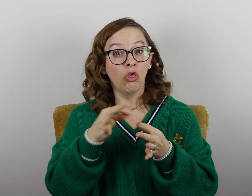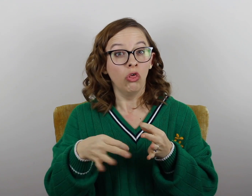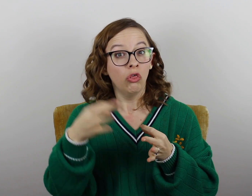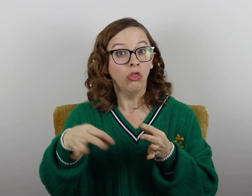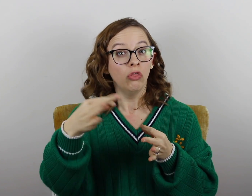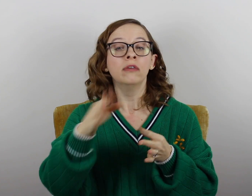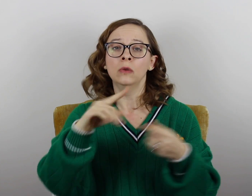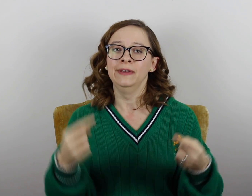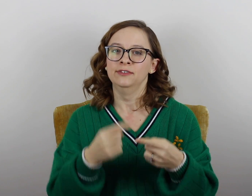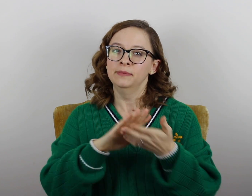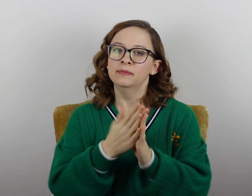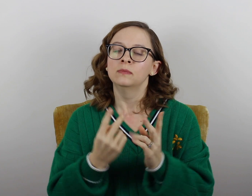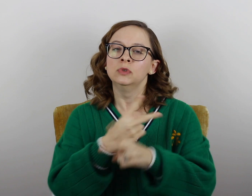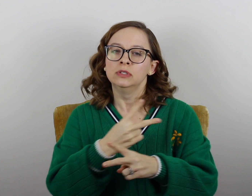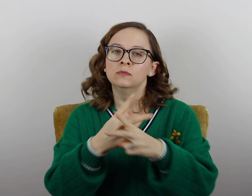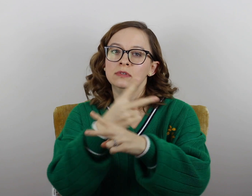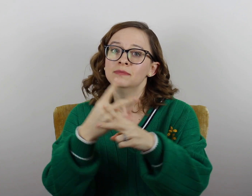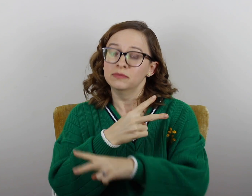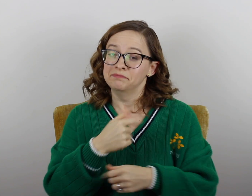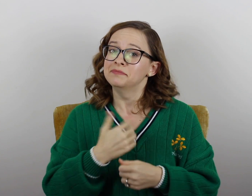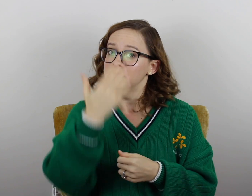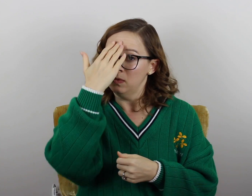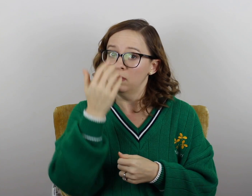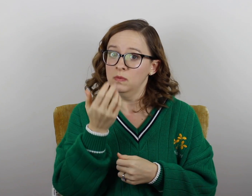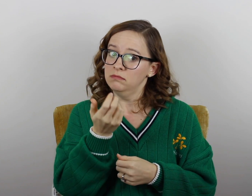Because if you put it off over and over you could worsen the injury.